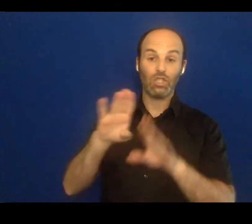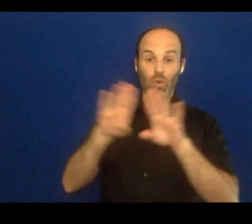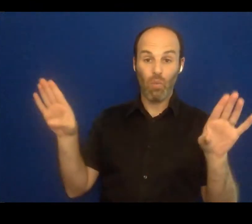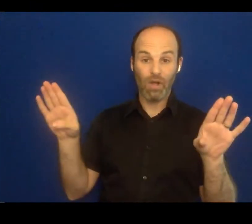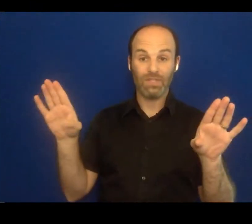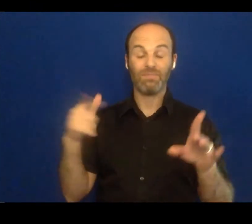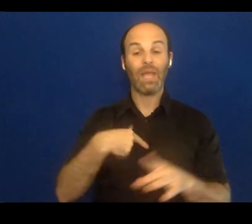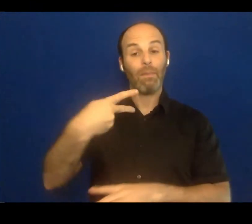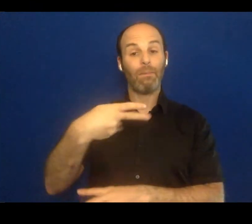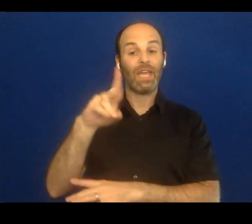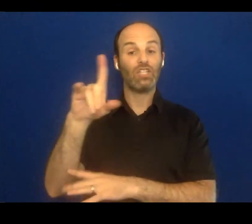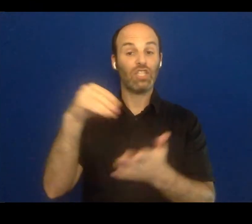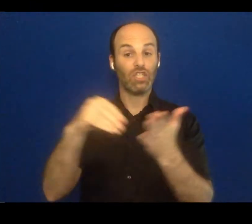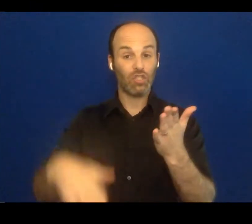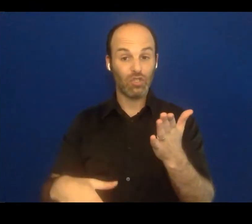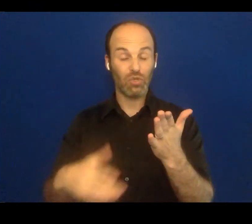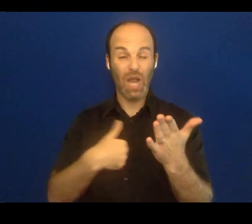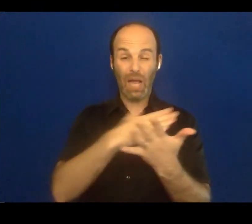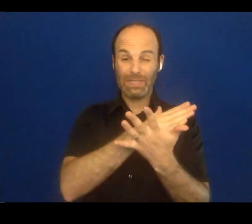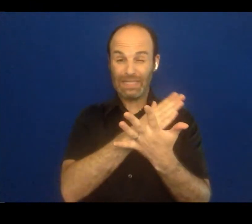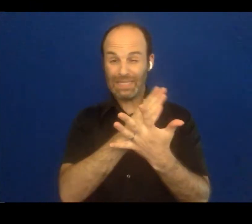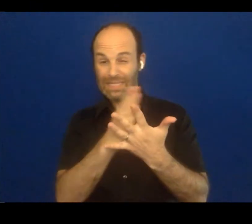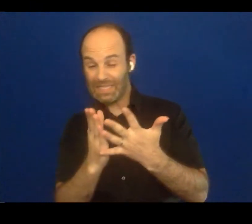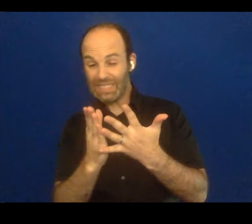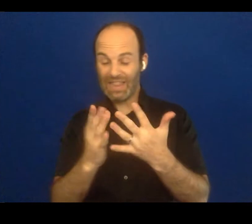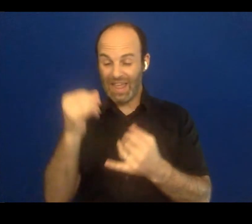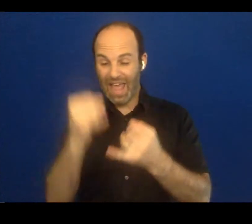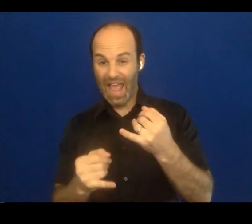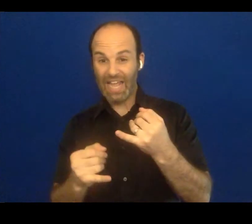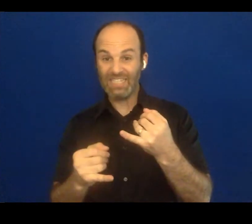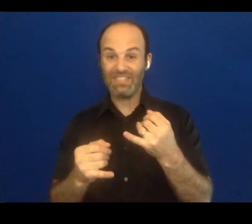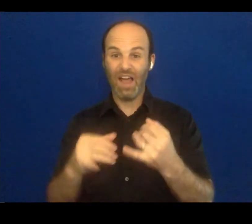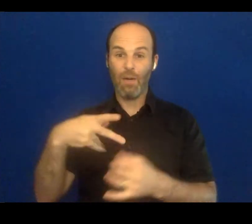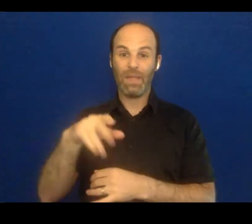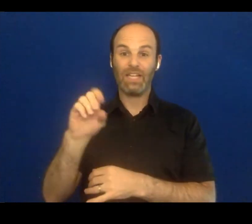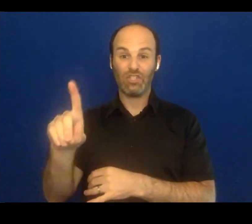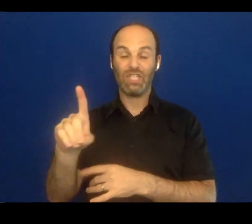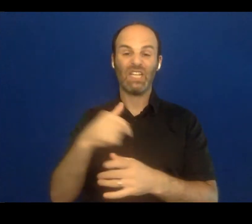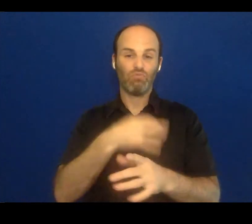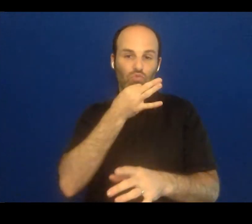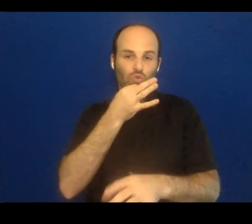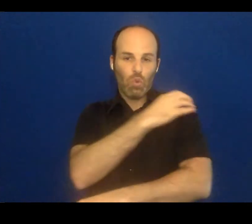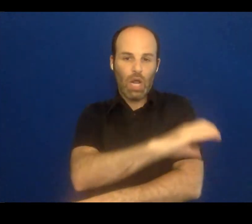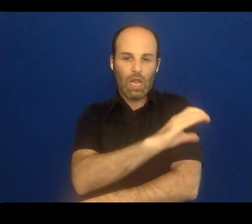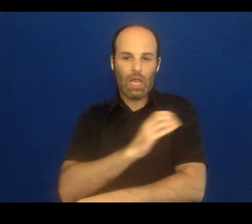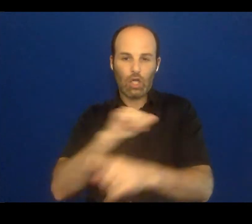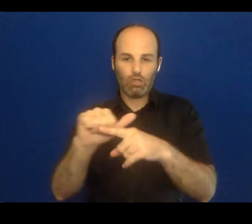I AM GETTING CLOSE TO THE END OF THE PH.D. FOR THE MEDICAL